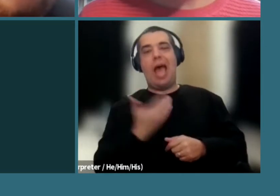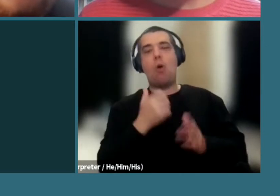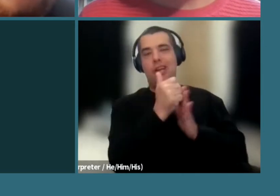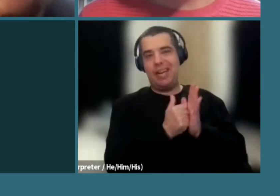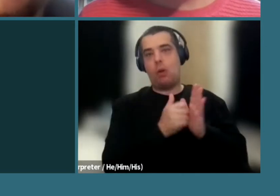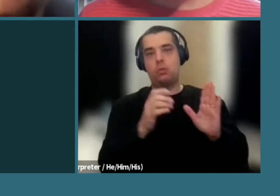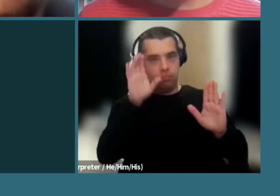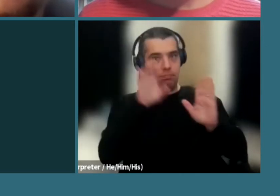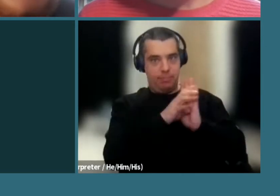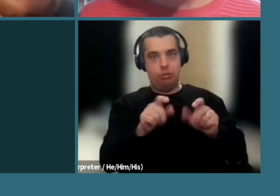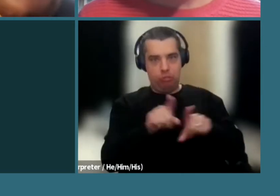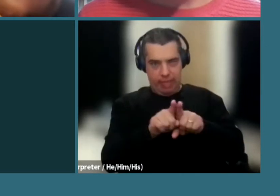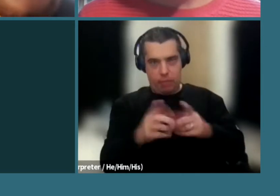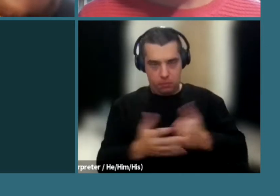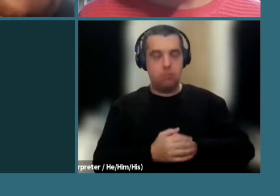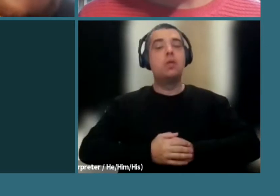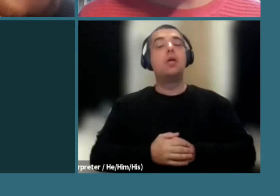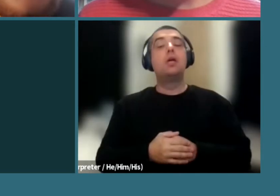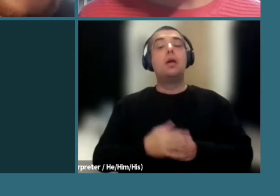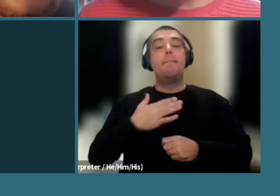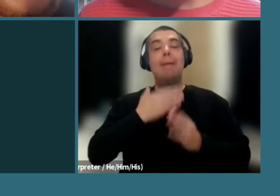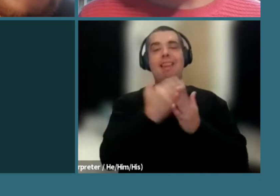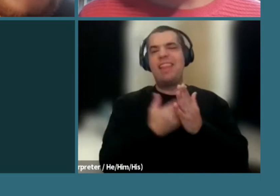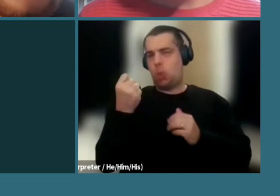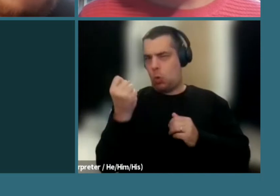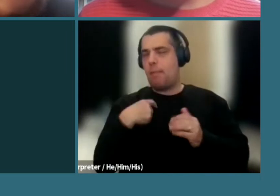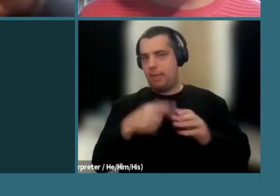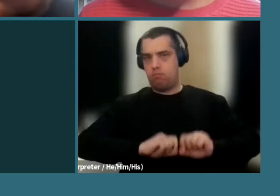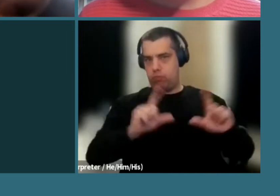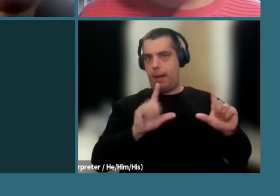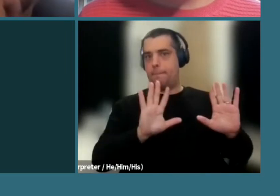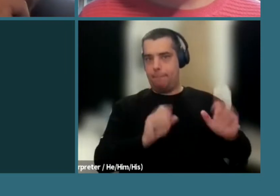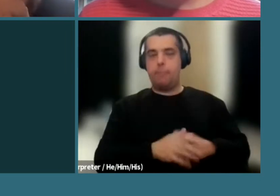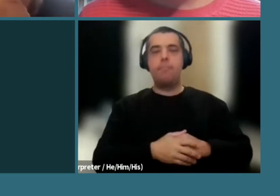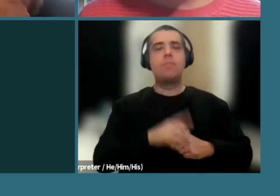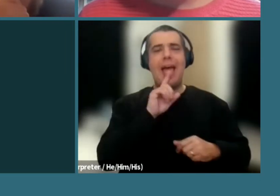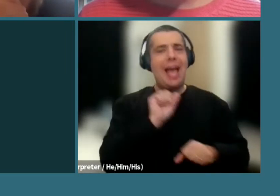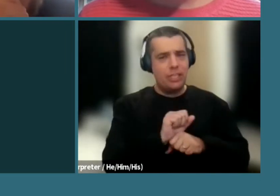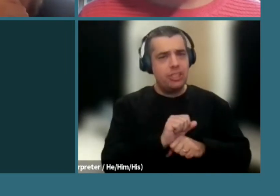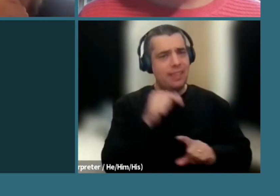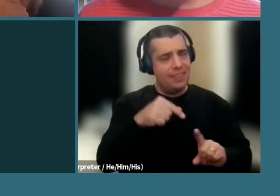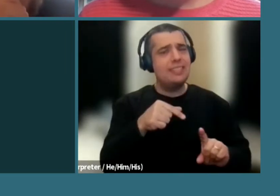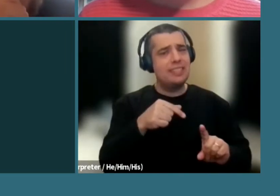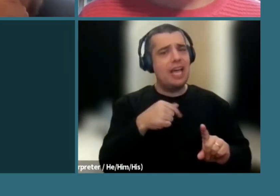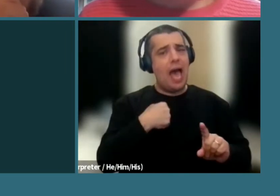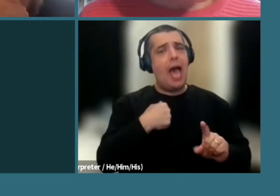But my list hold on. Let me pull it up. Actually, I picked one. I thought it was a little challenging